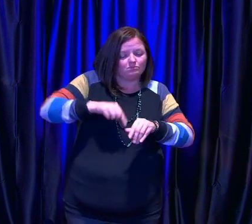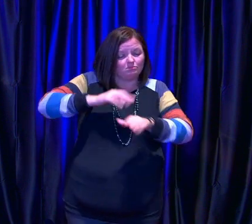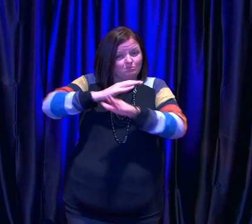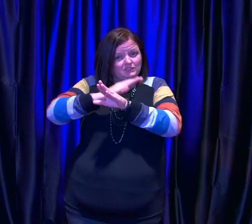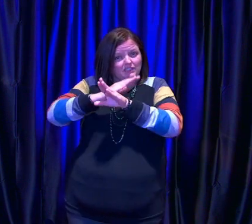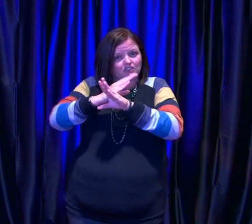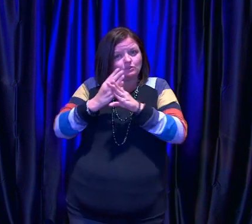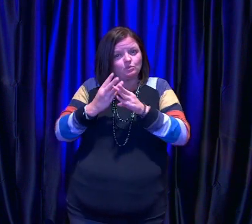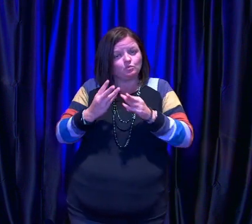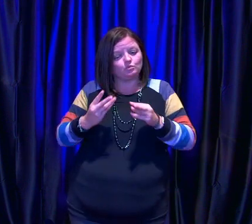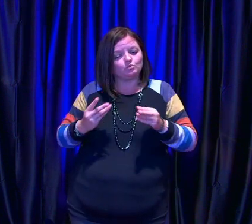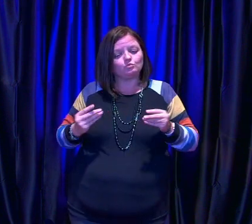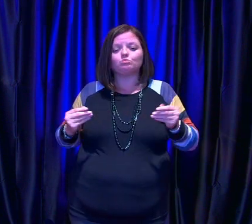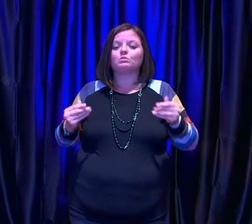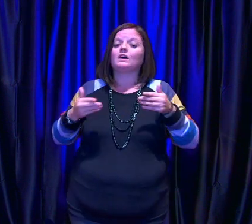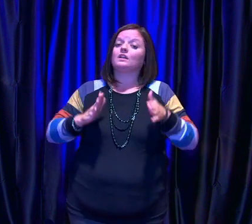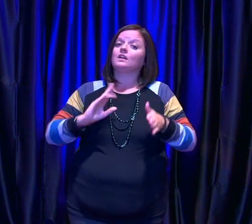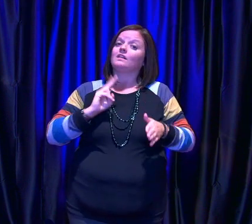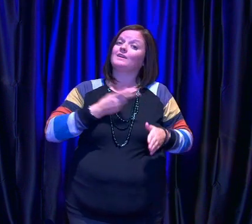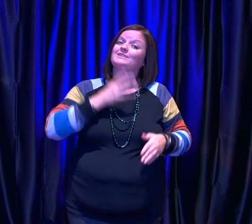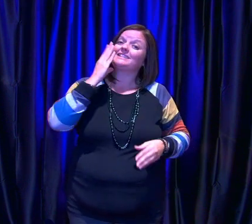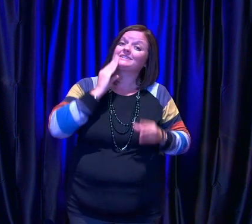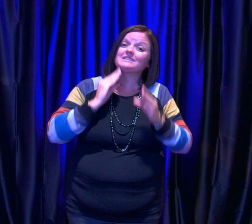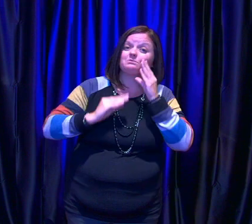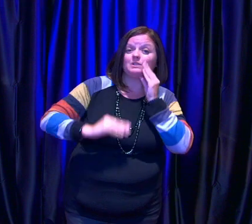allows us to have the consequences of our choices